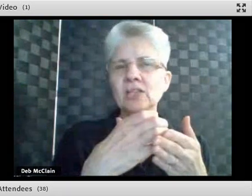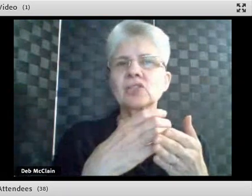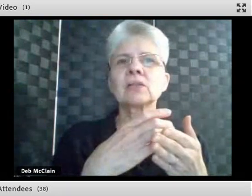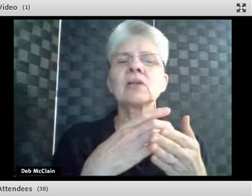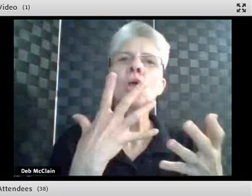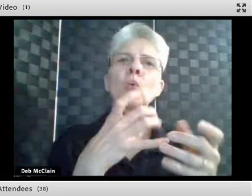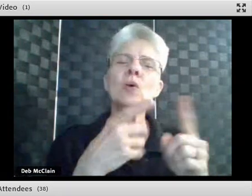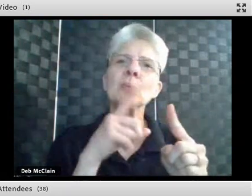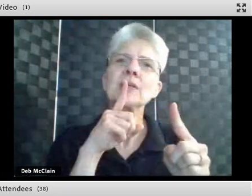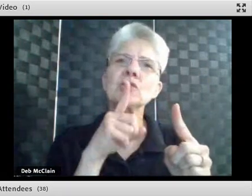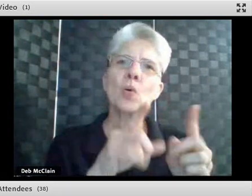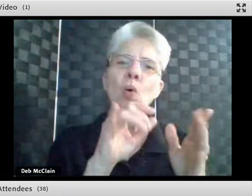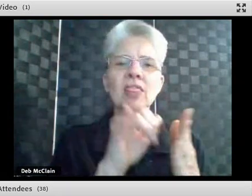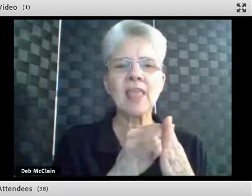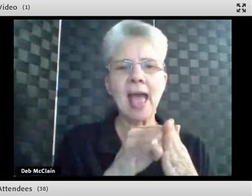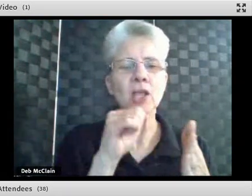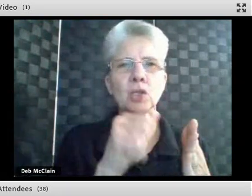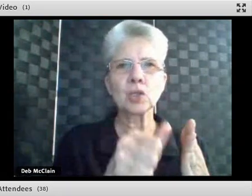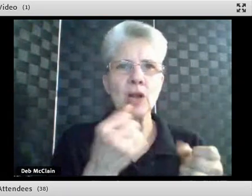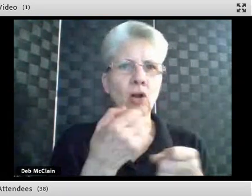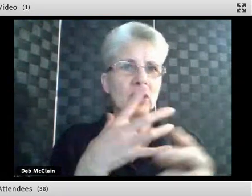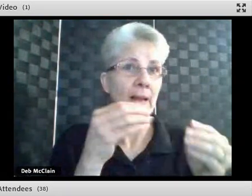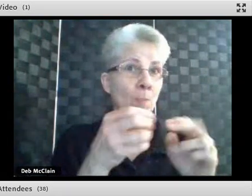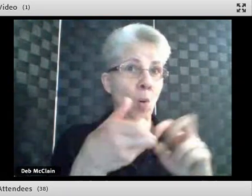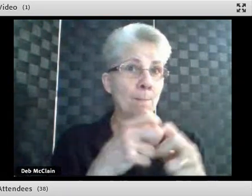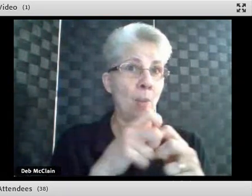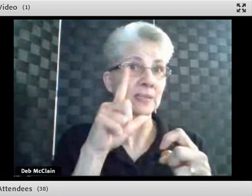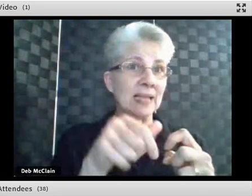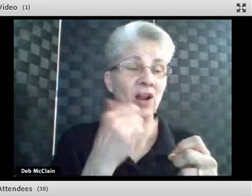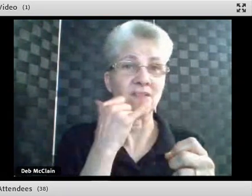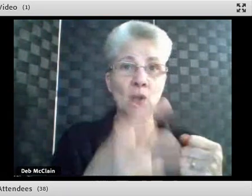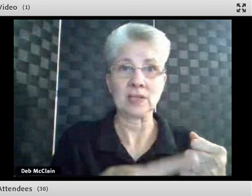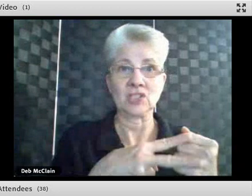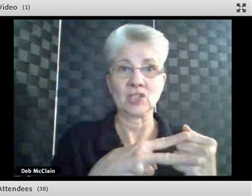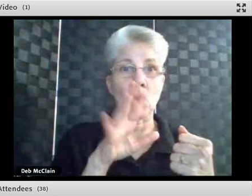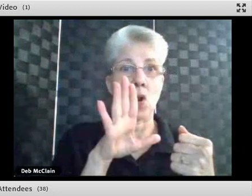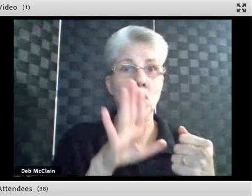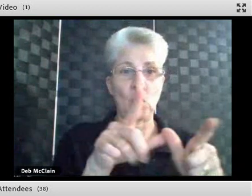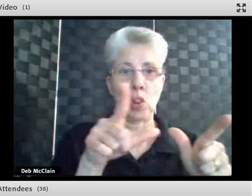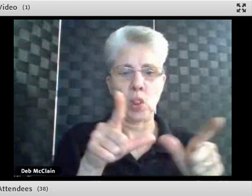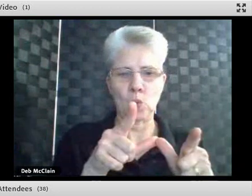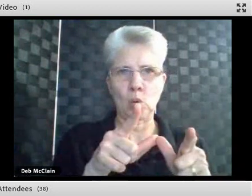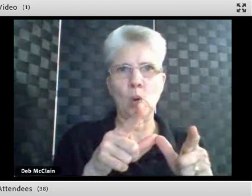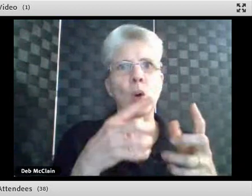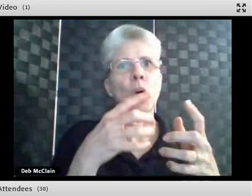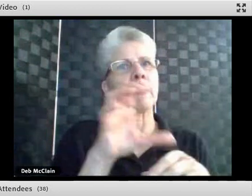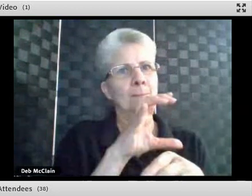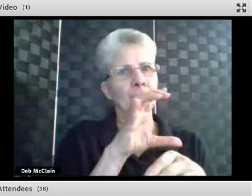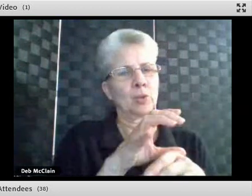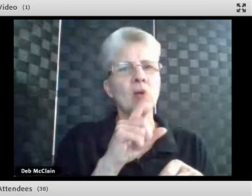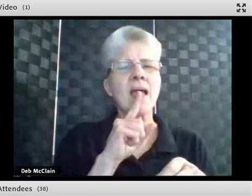You want to make sure that you're not causing more problems if this is only stored on your local machine. And also, to create the inventory,